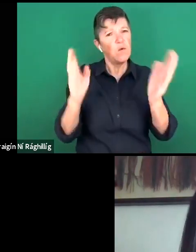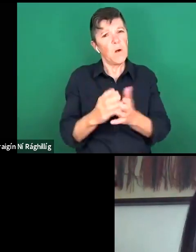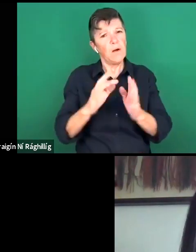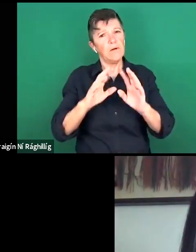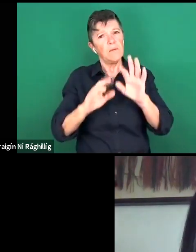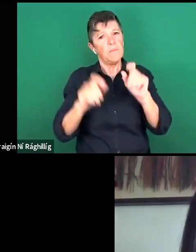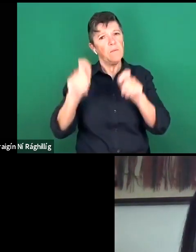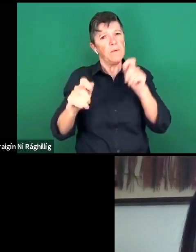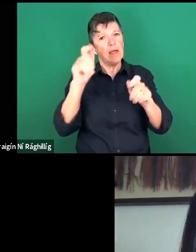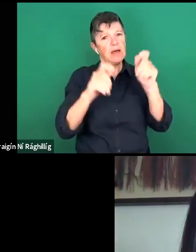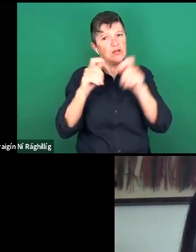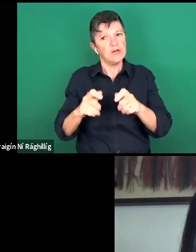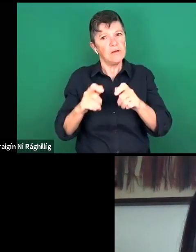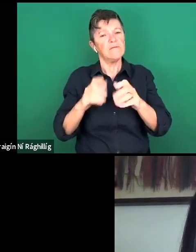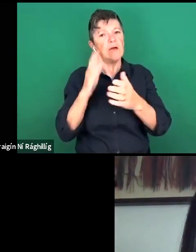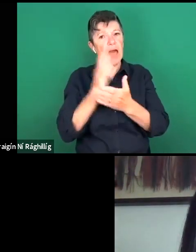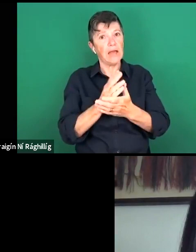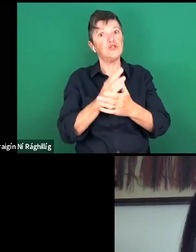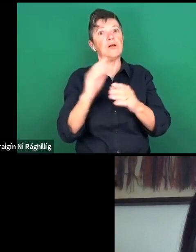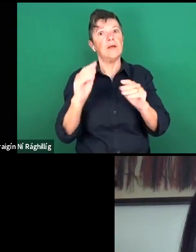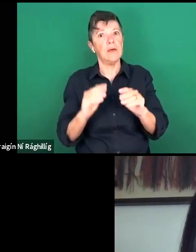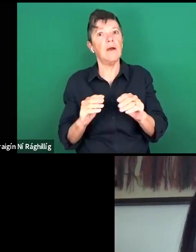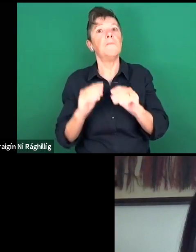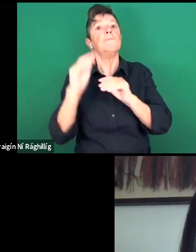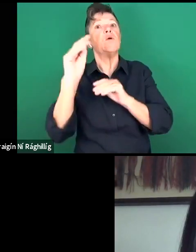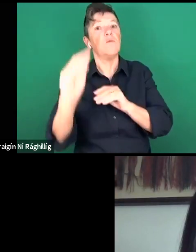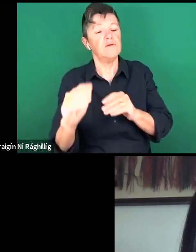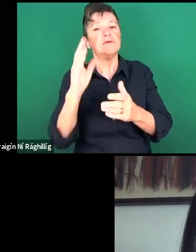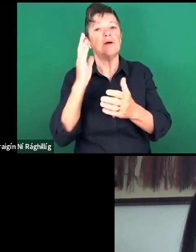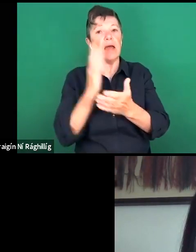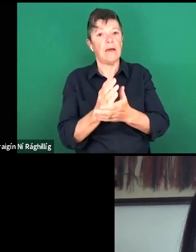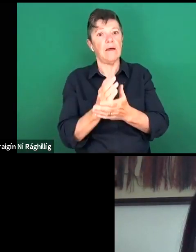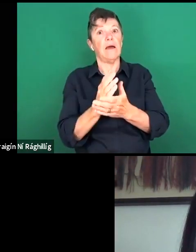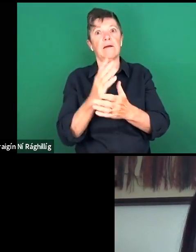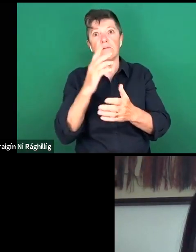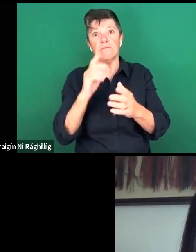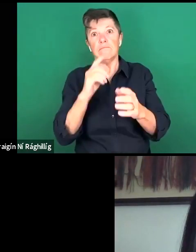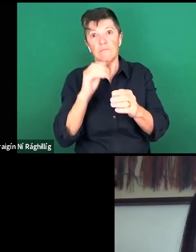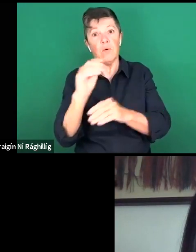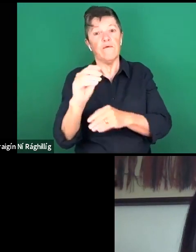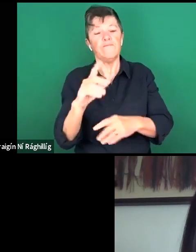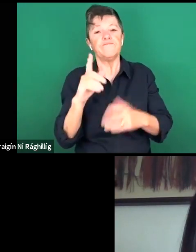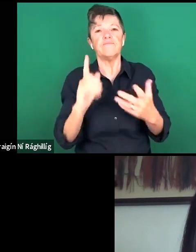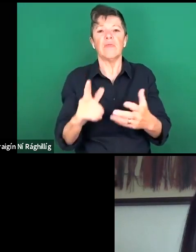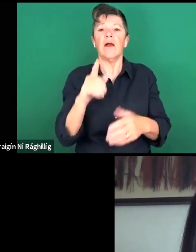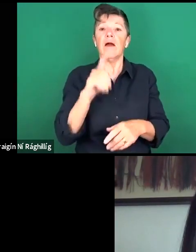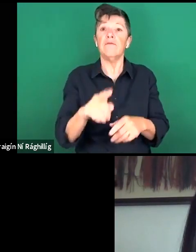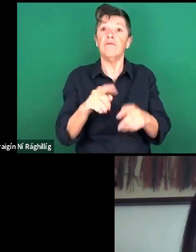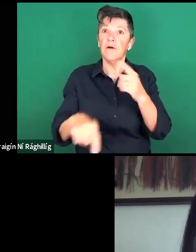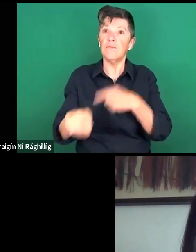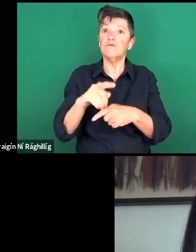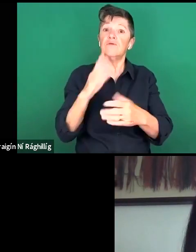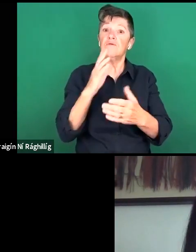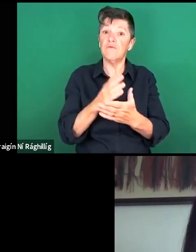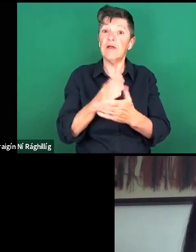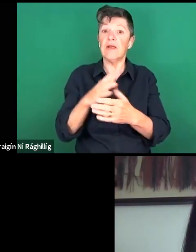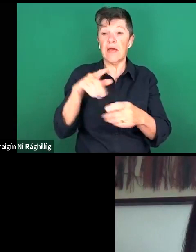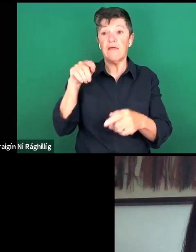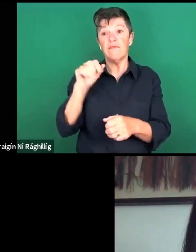of the metropole but are the basis of extraction. I don't know enough about the Soviet